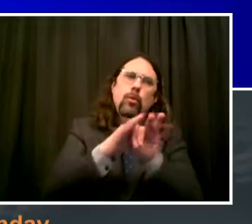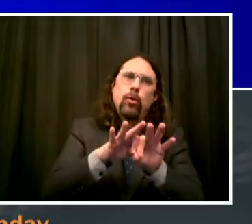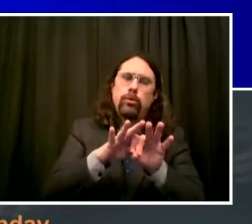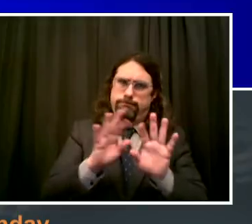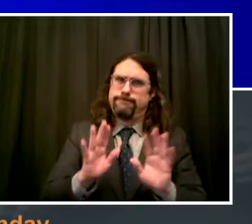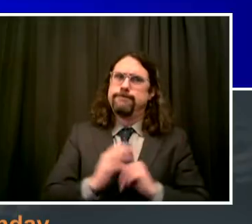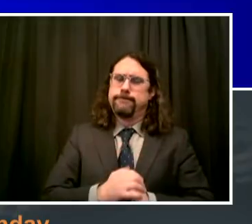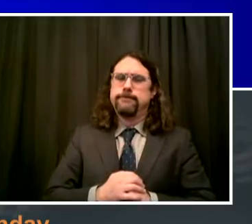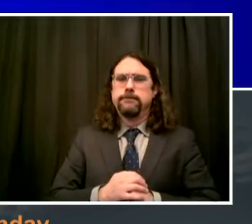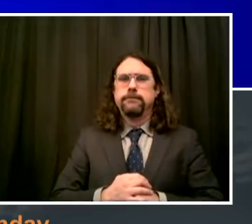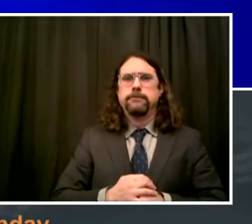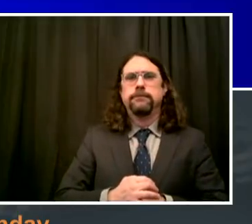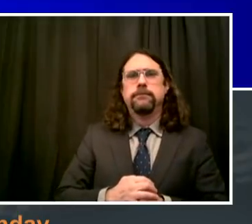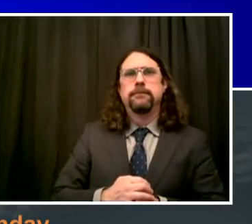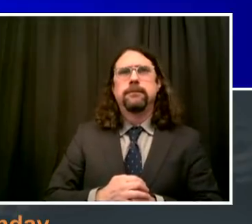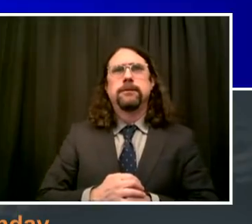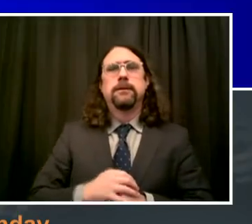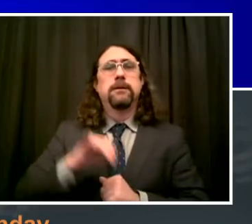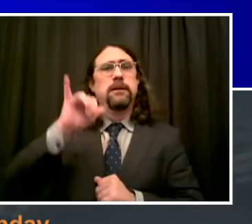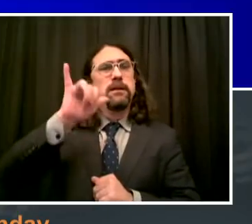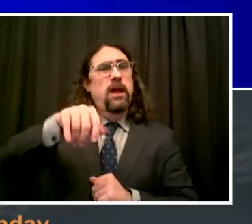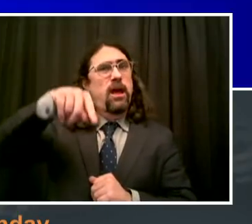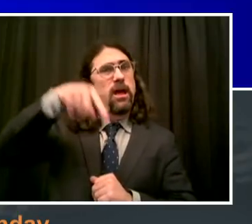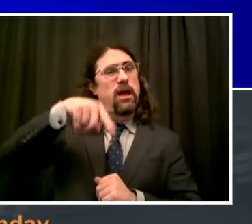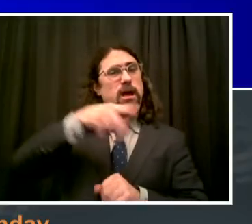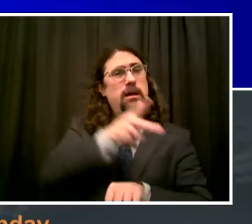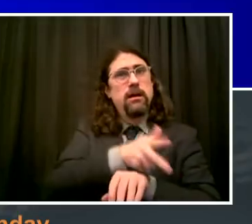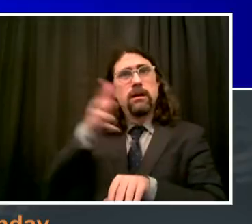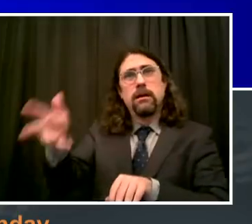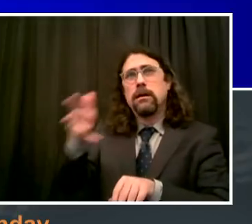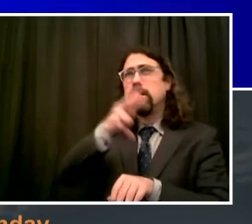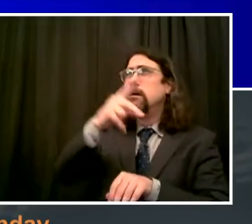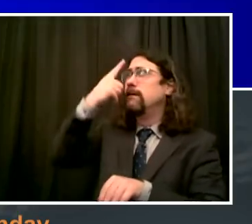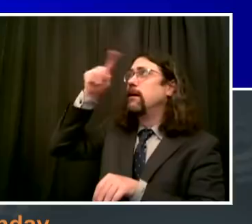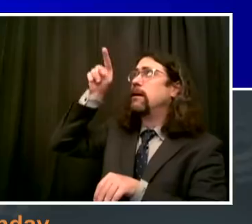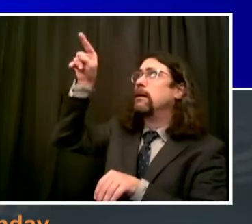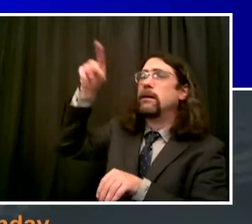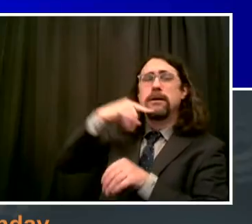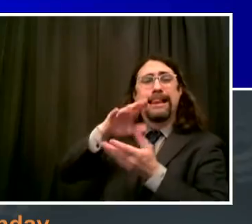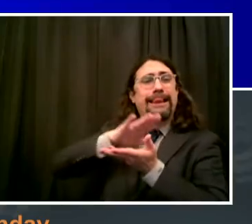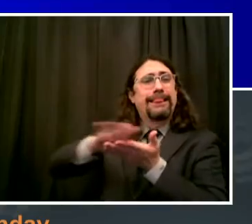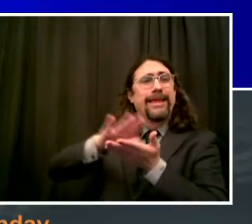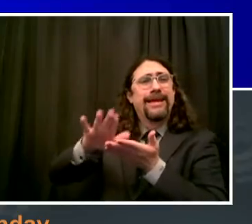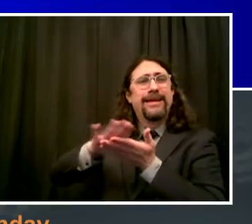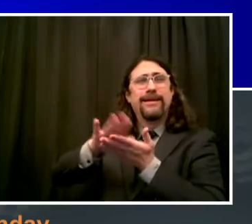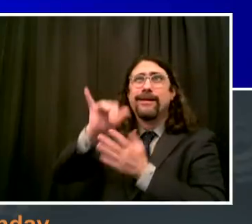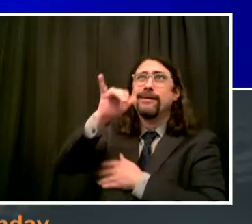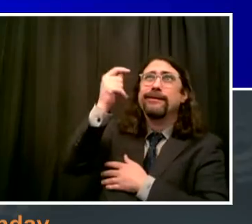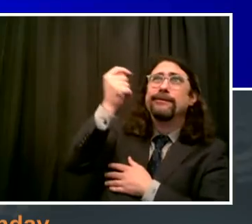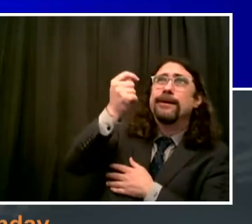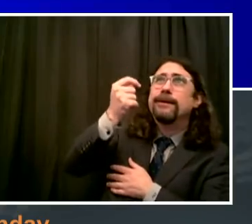PARKING. SO ALTERTE SI PARKING, WE HAVE BEEN SUSPENDED ING IT QUITE A BIT.